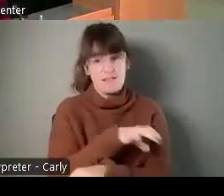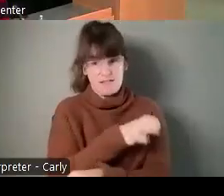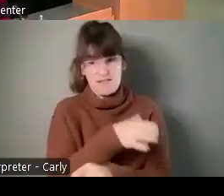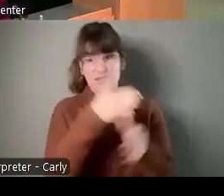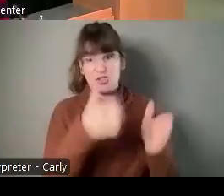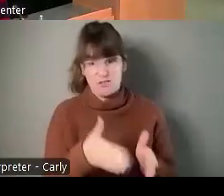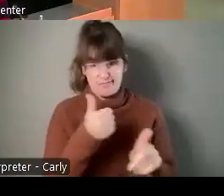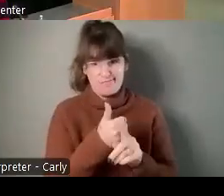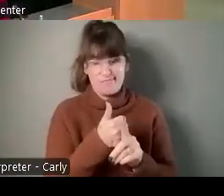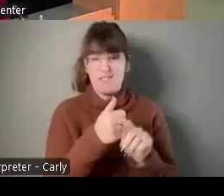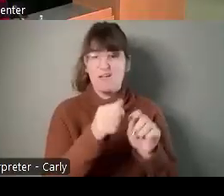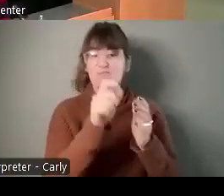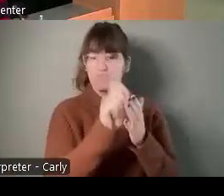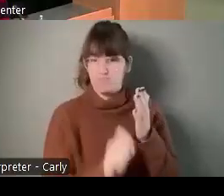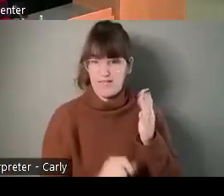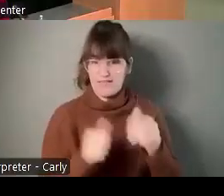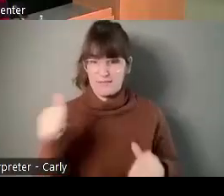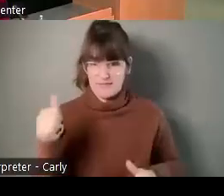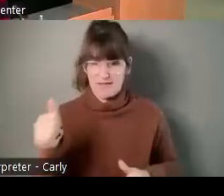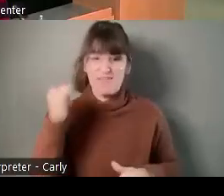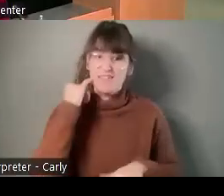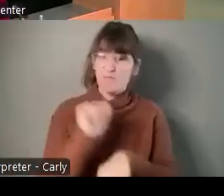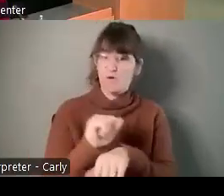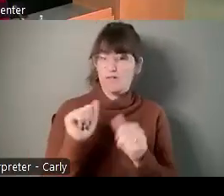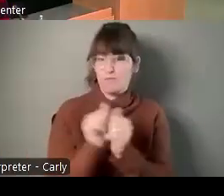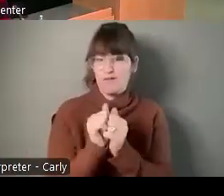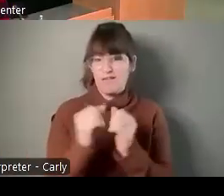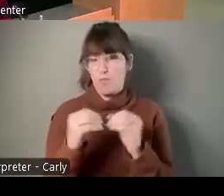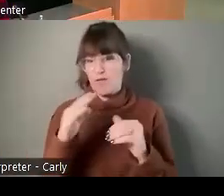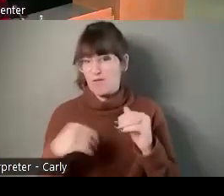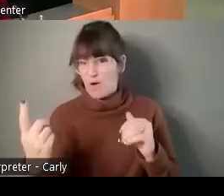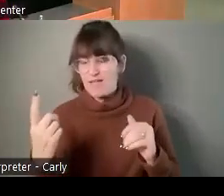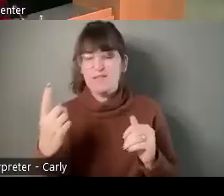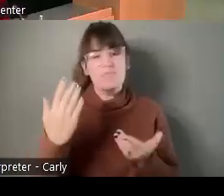person worked with. If they work with more than one over the course of a weekend or their stay,